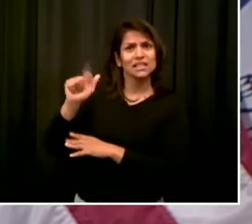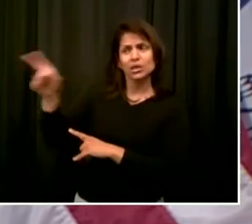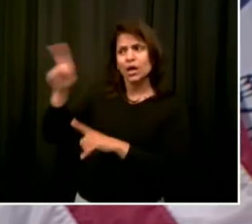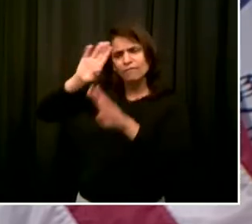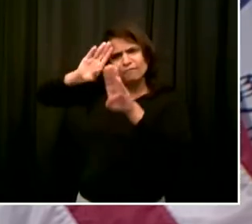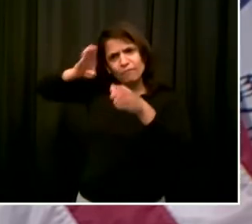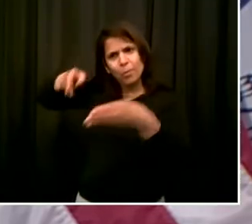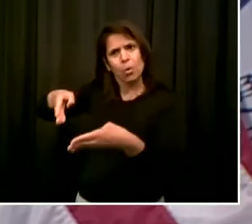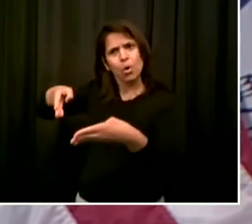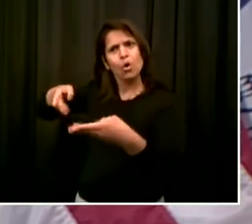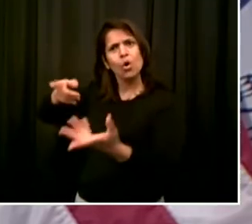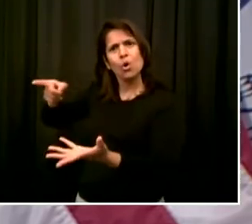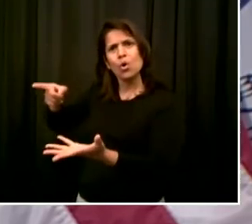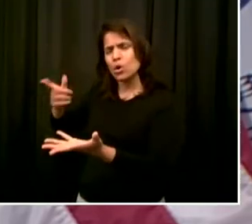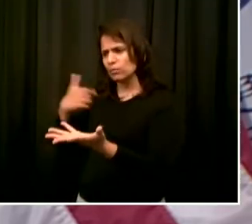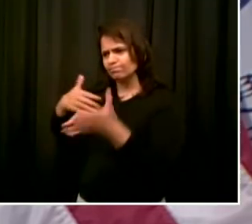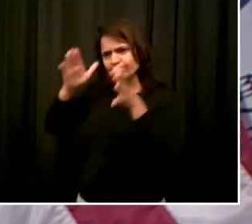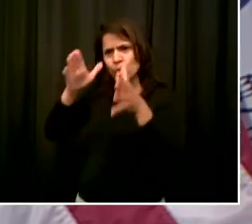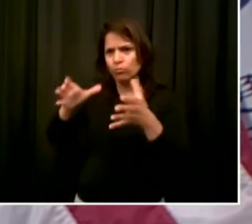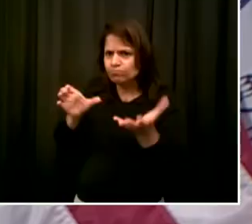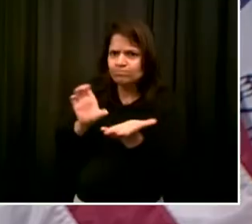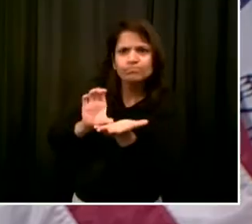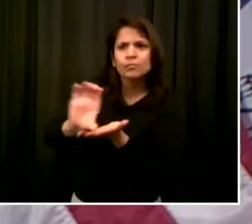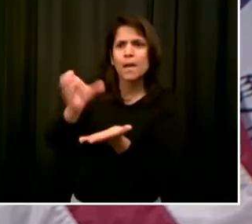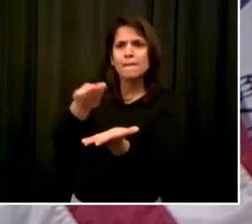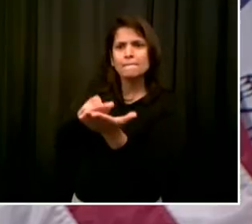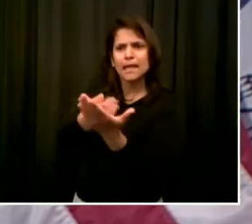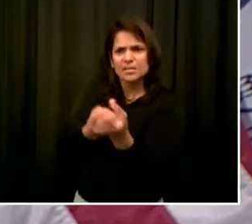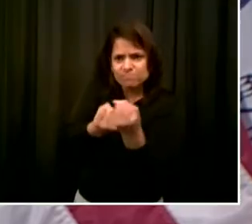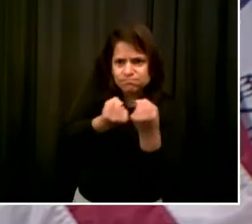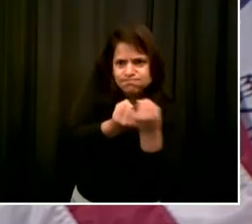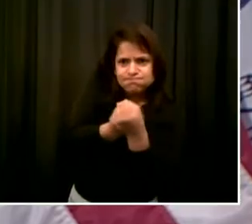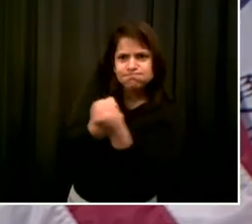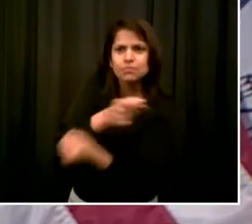TO THANTHK E COMMISSIONER FOR THAT BECAUSE WE FNOUD AWAY TO FOCUS ON YOUNG PEOPLE.